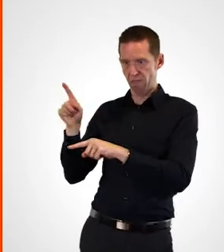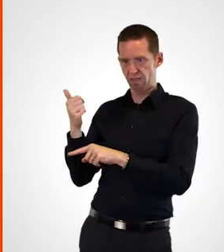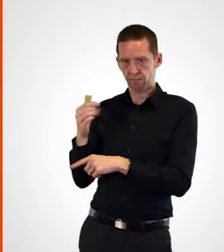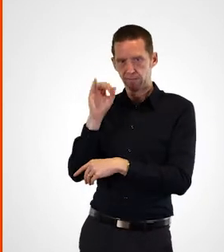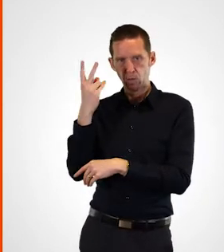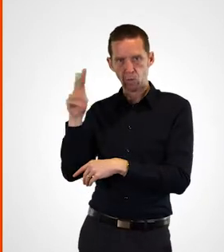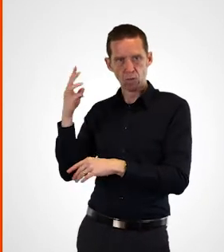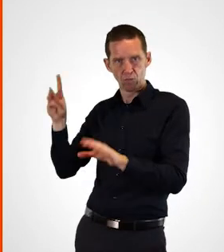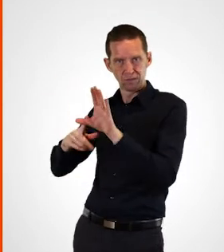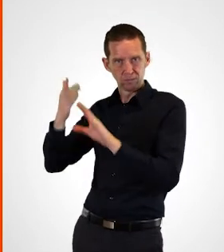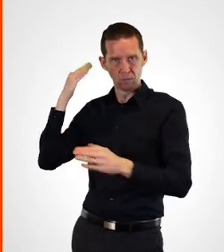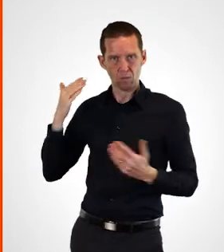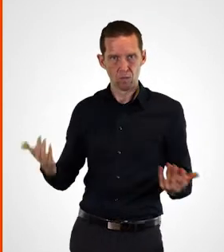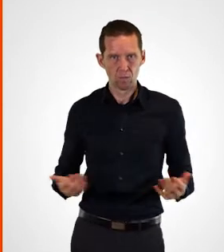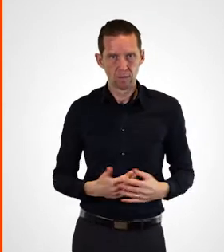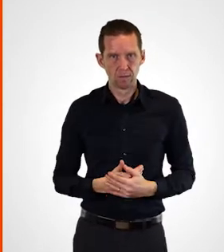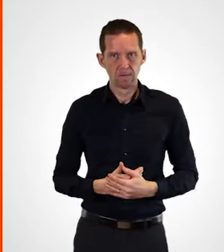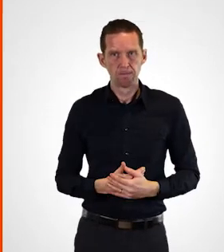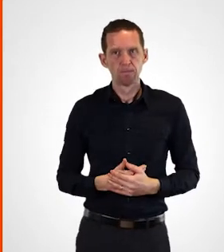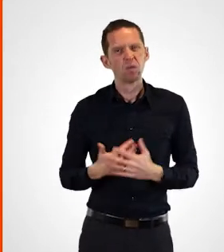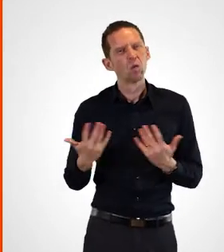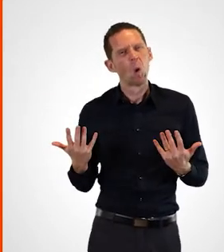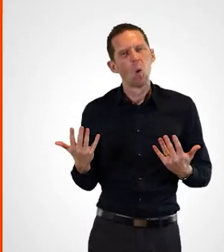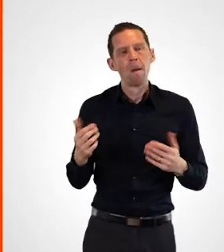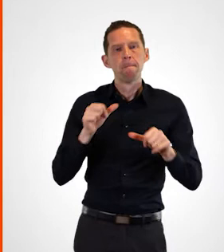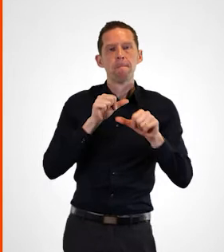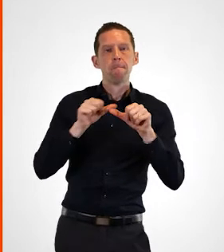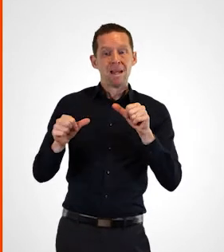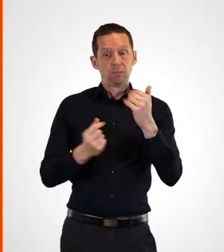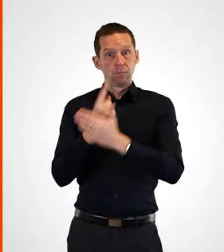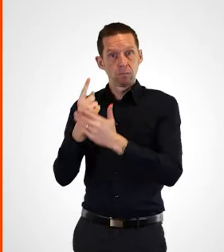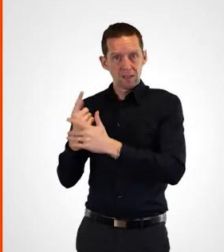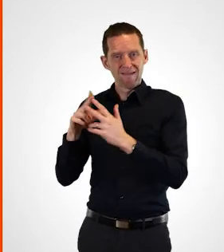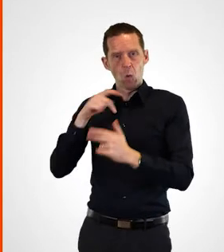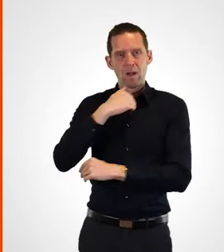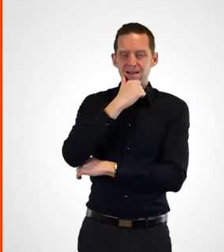so I think what we're saying is we will get our best results if we think about